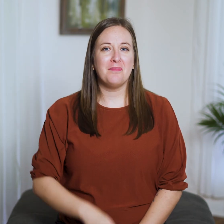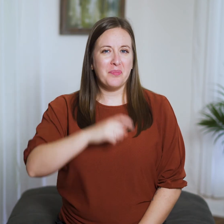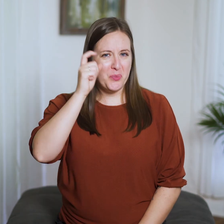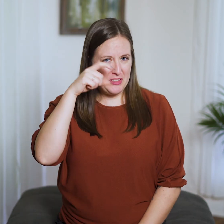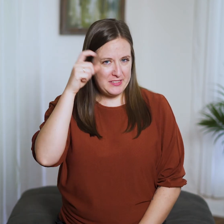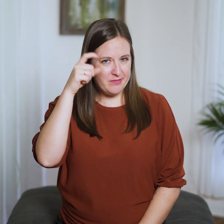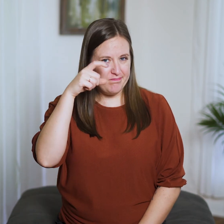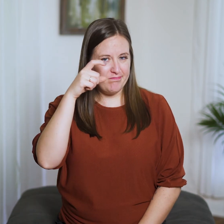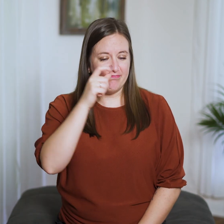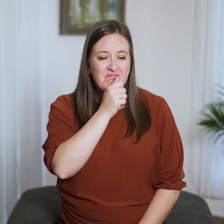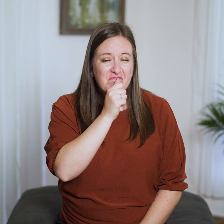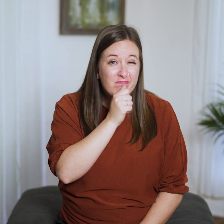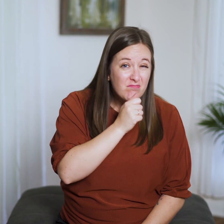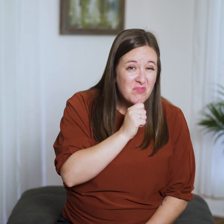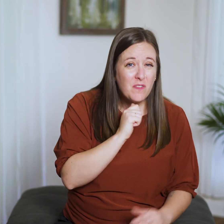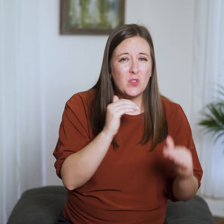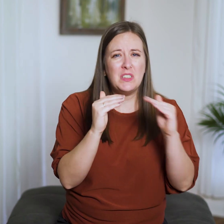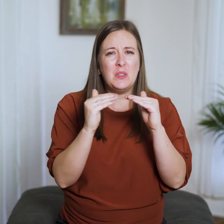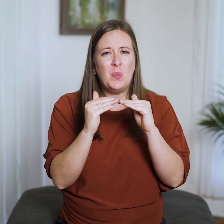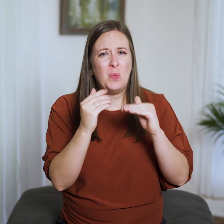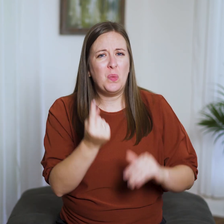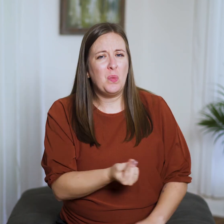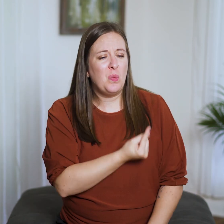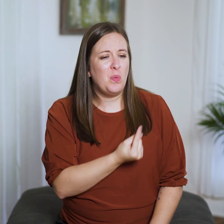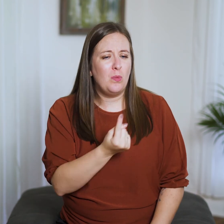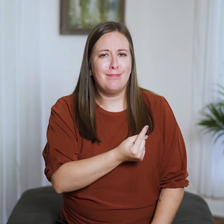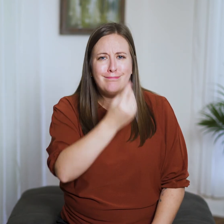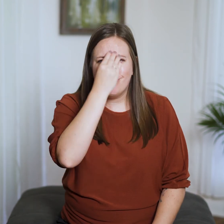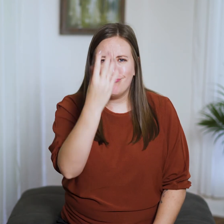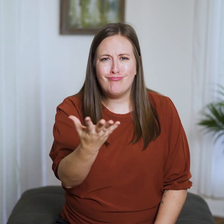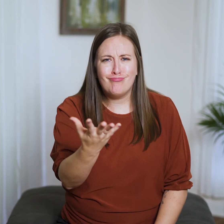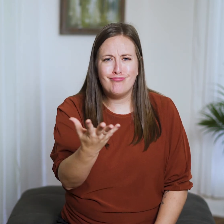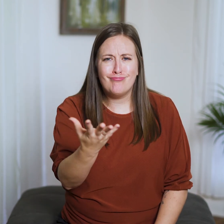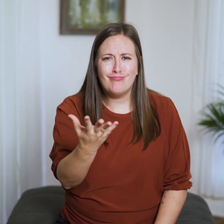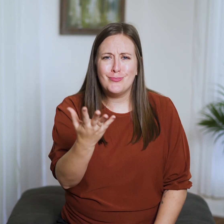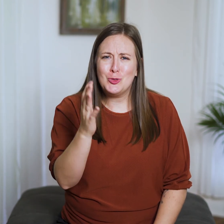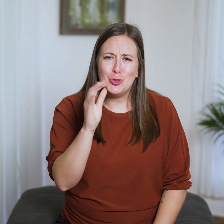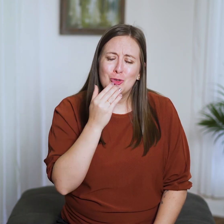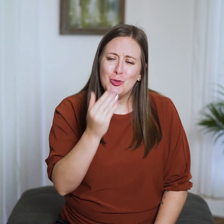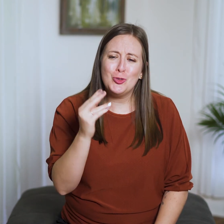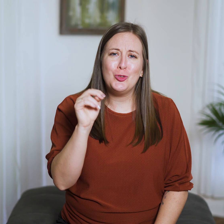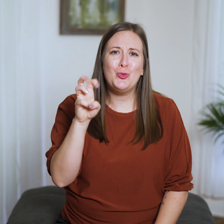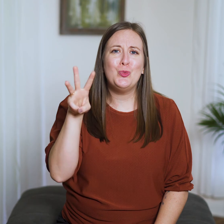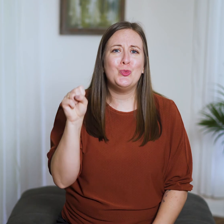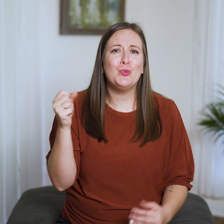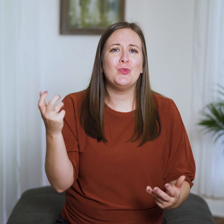Wisdom and suffering aren’t mutually exclusive— and that’s good news for all of us!